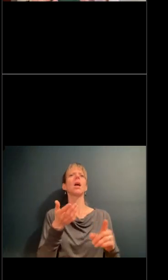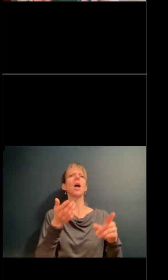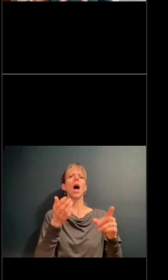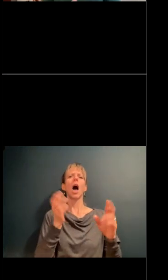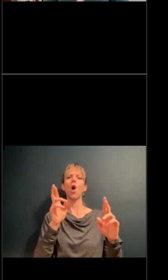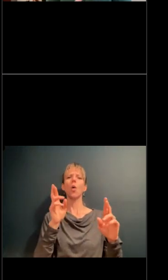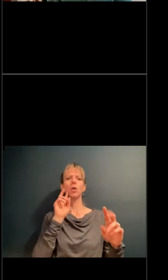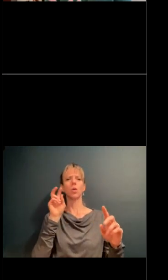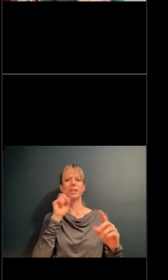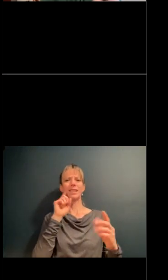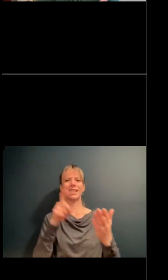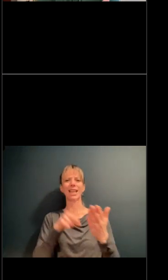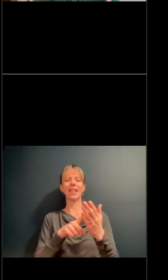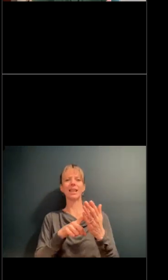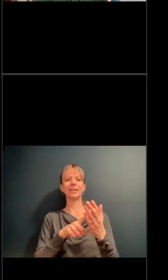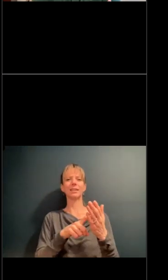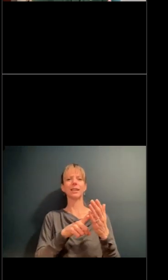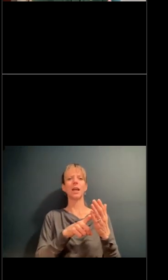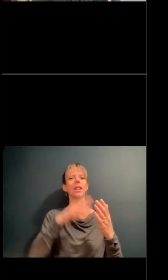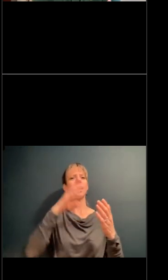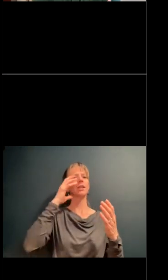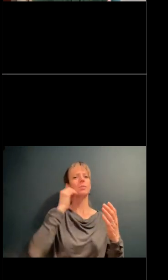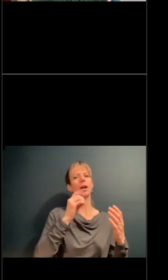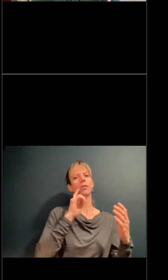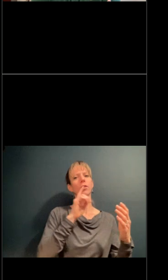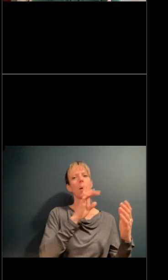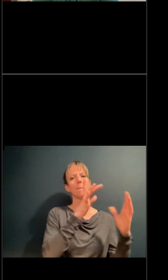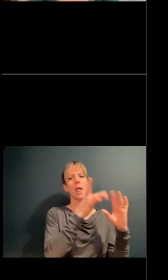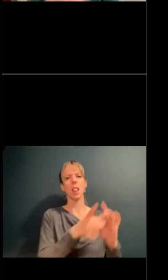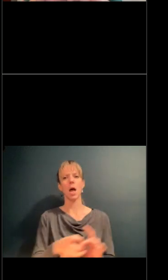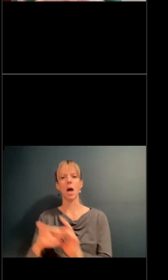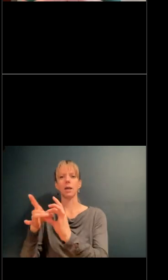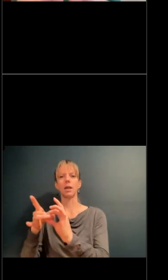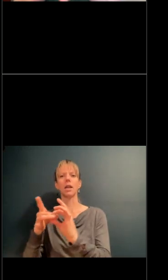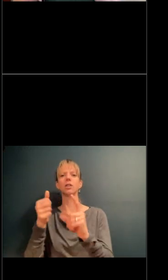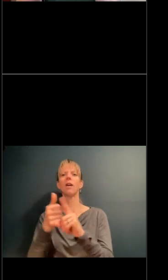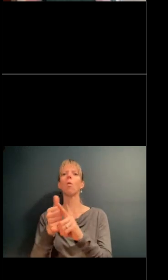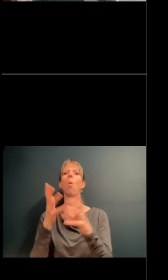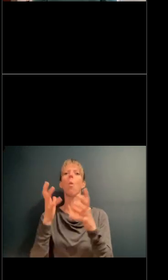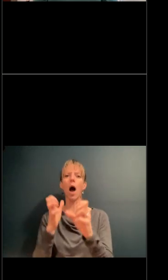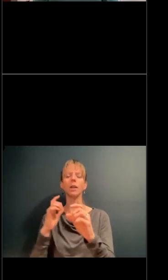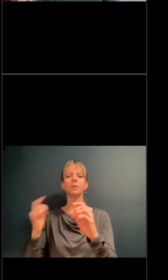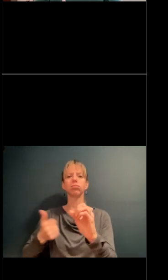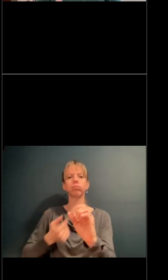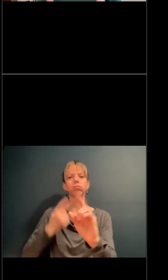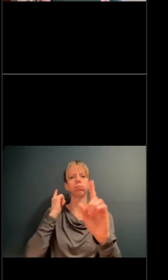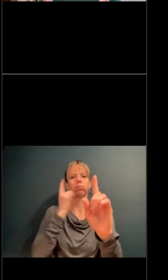towards belonging as one worth pursuing, and hopefully this initial introduction as a way